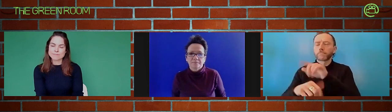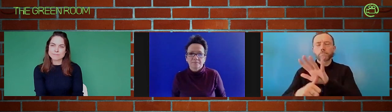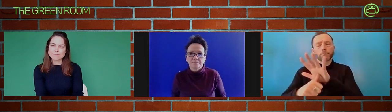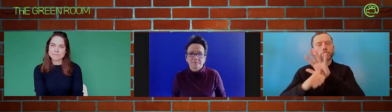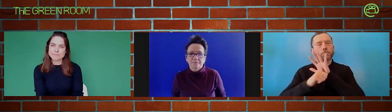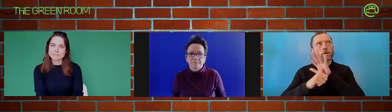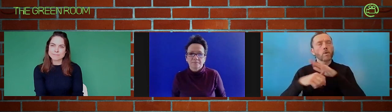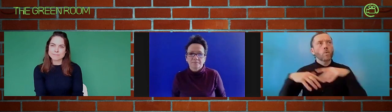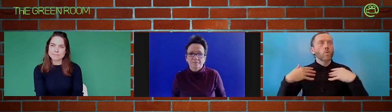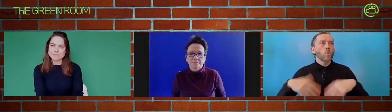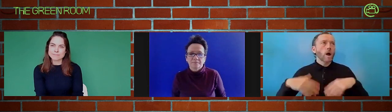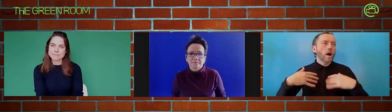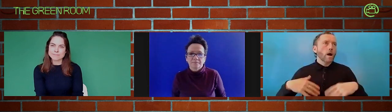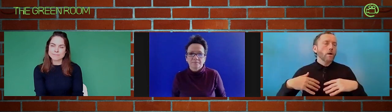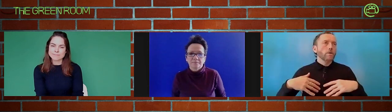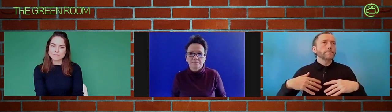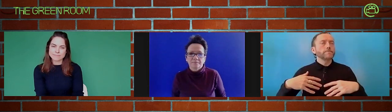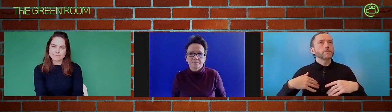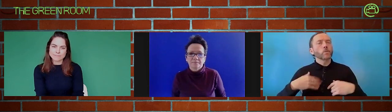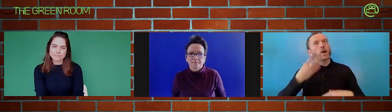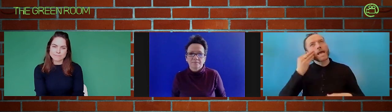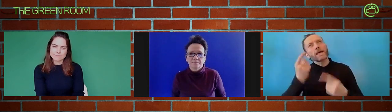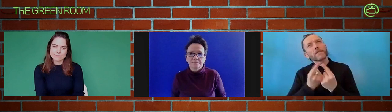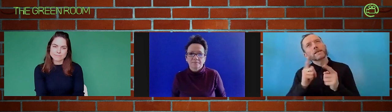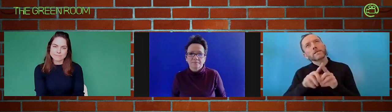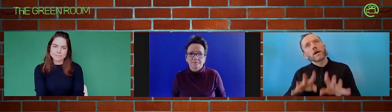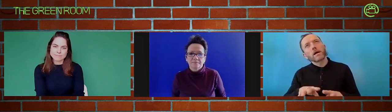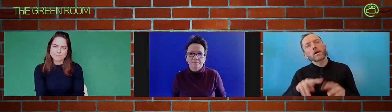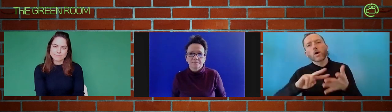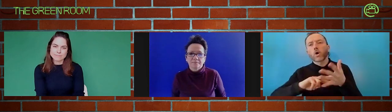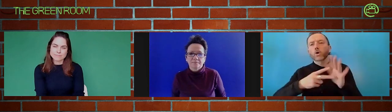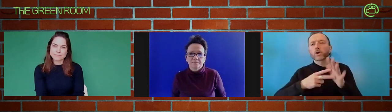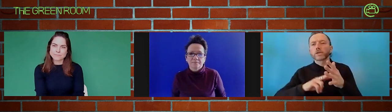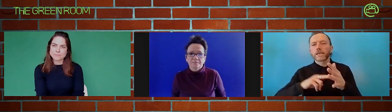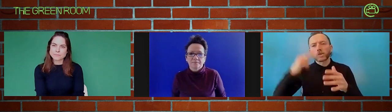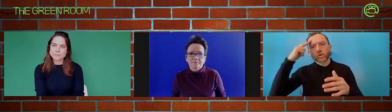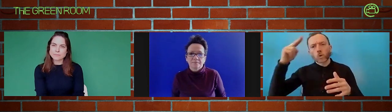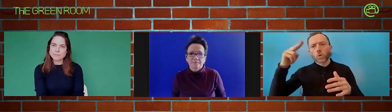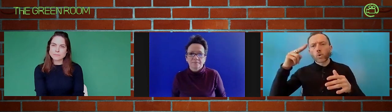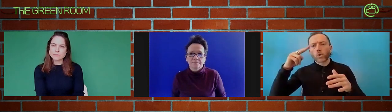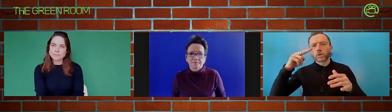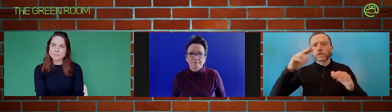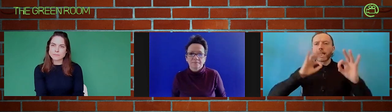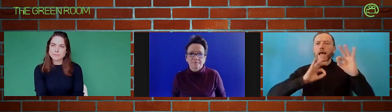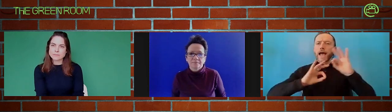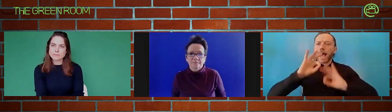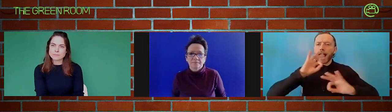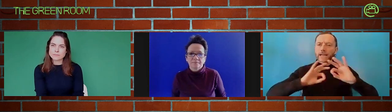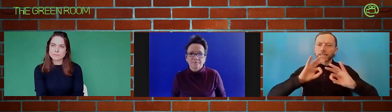an organization called Act for Change. Yeah that's right Acting for Change,